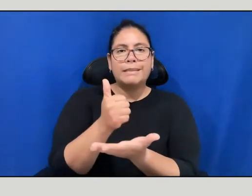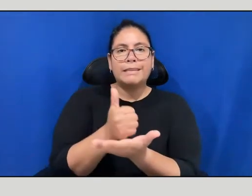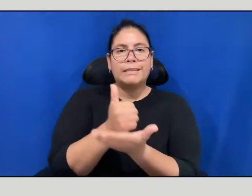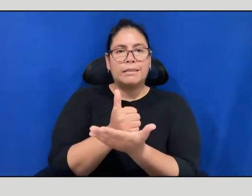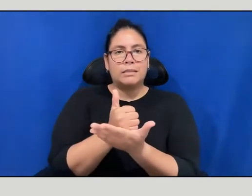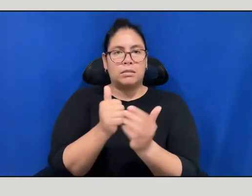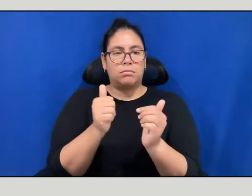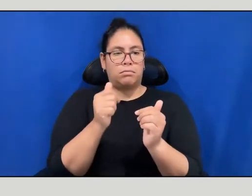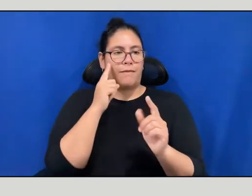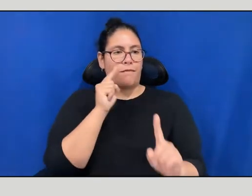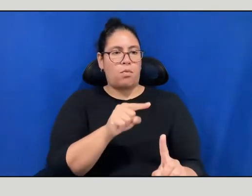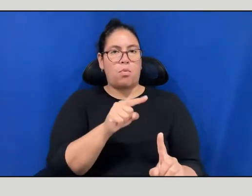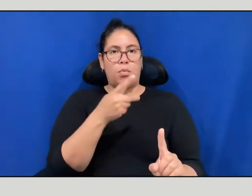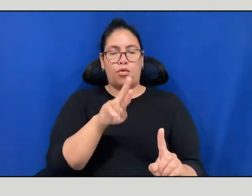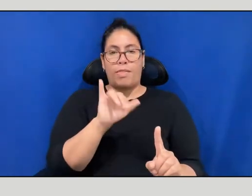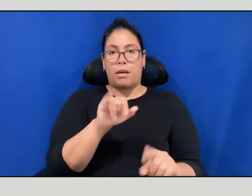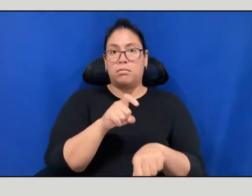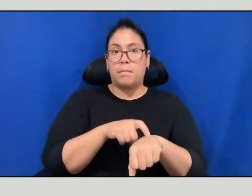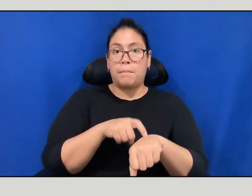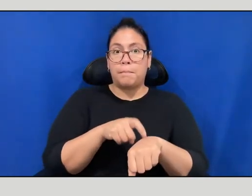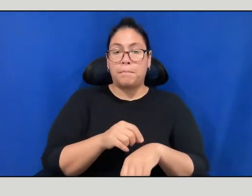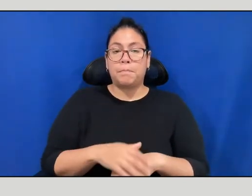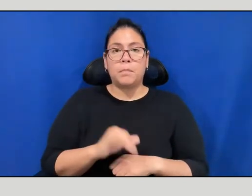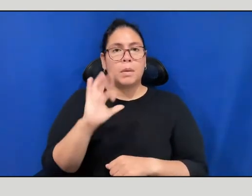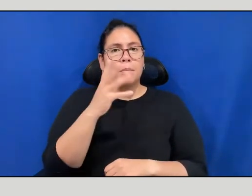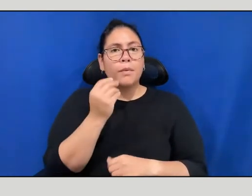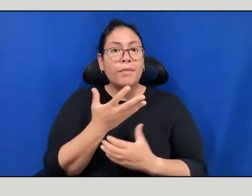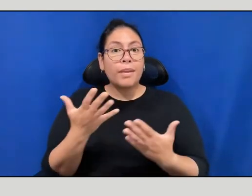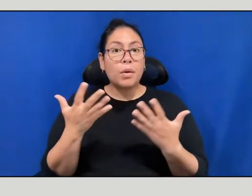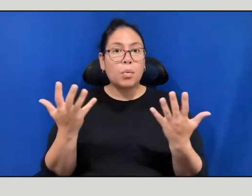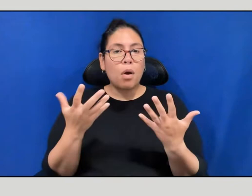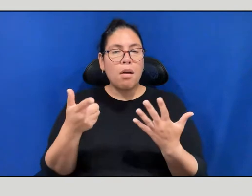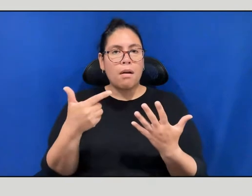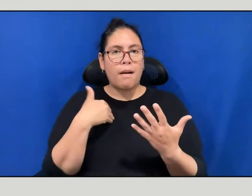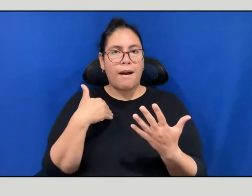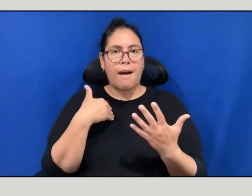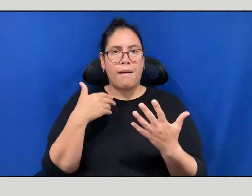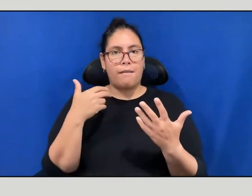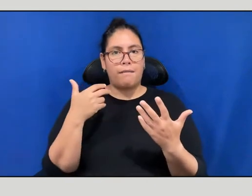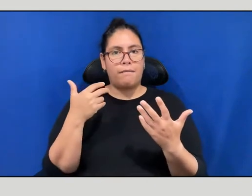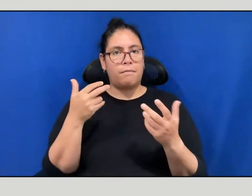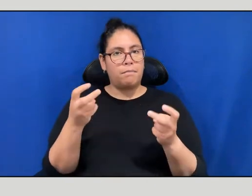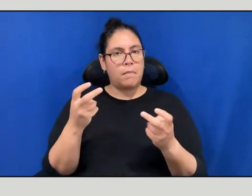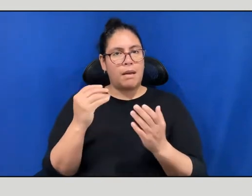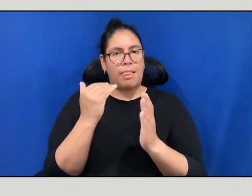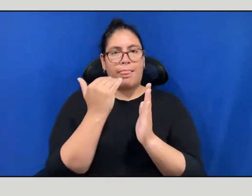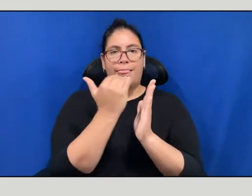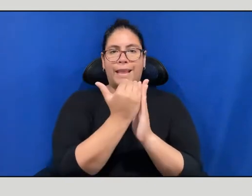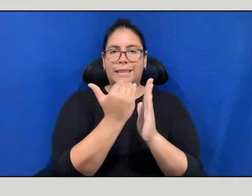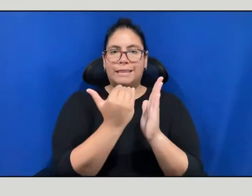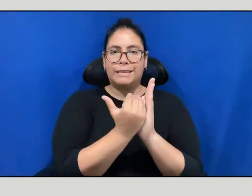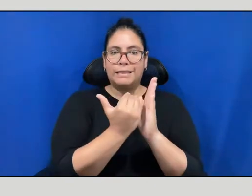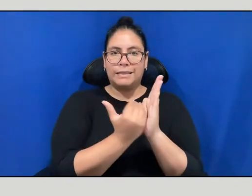but the beautiful thing is that there is a list, a list of a Black militia from Loiza